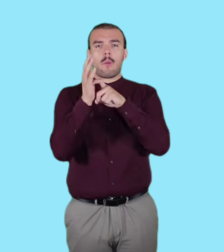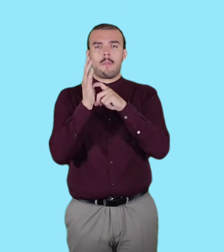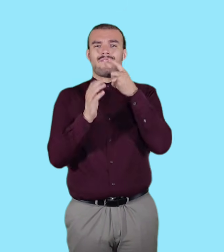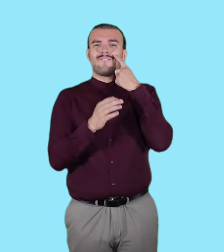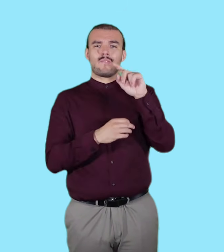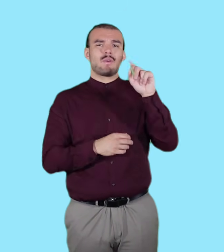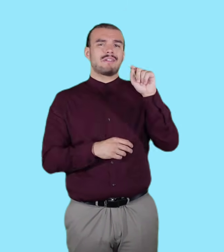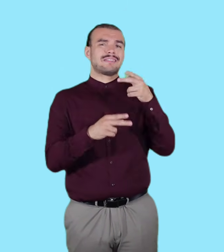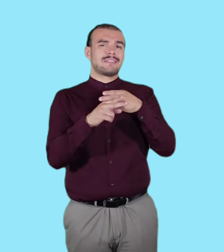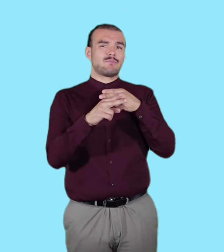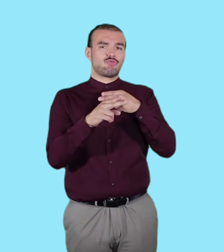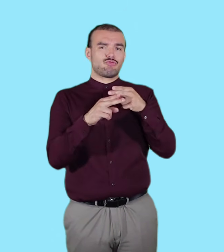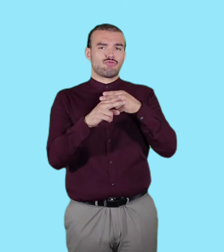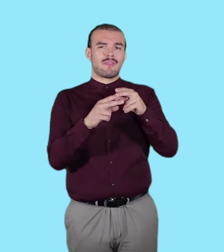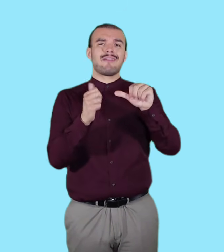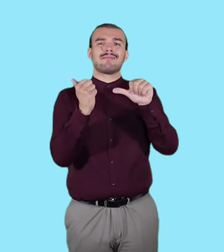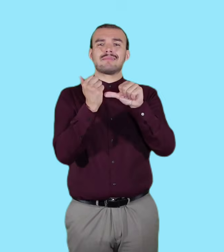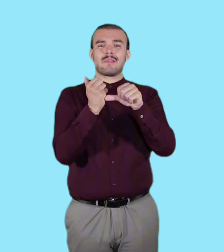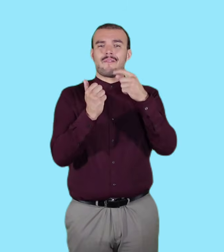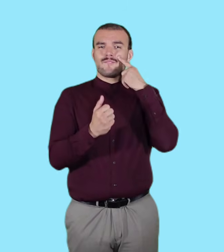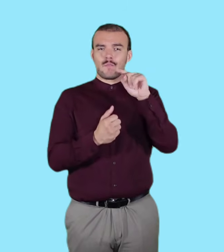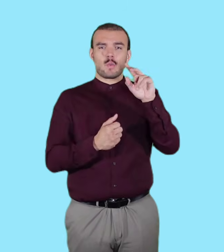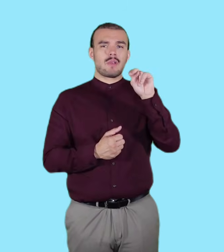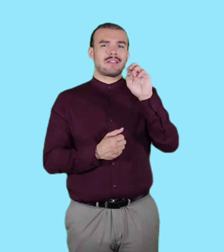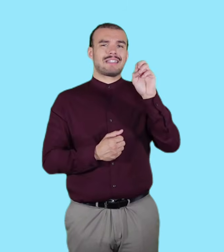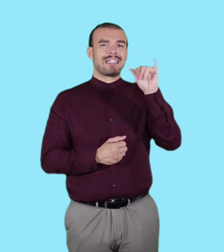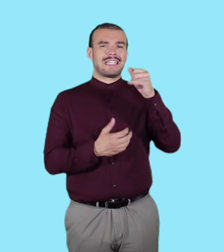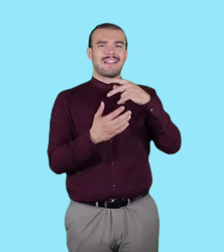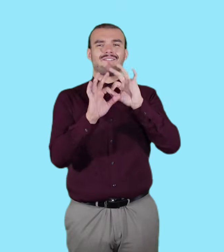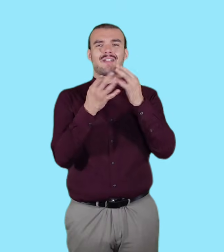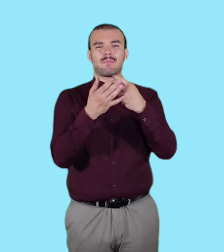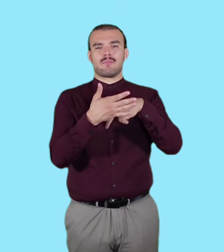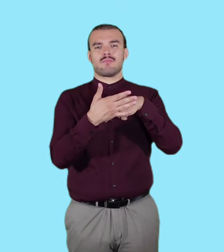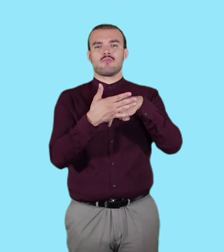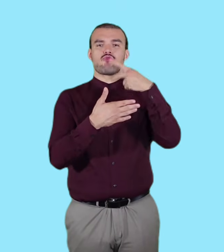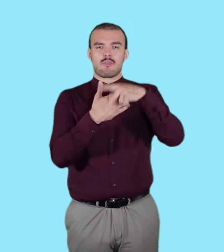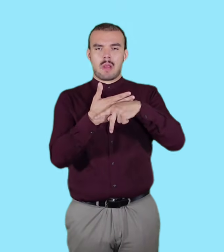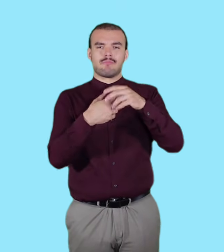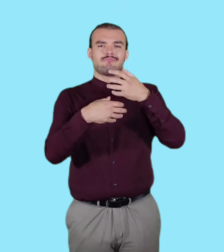for the Temporary Assistance for Needy Families program, or TANF.